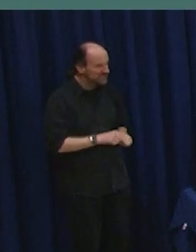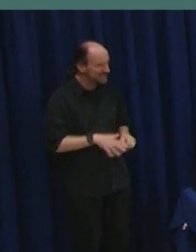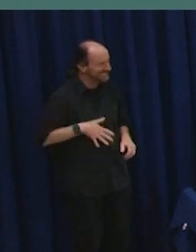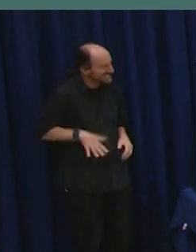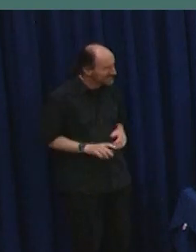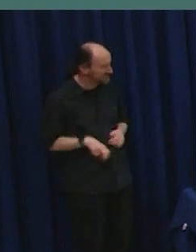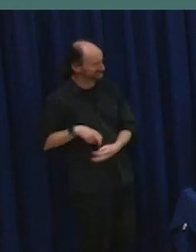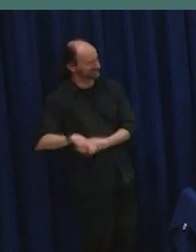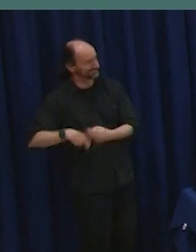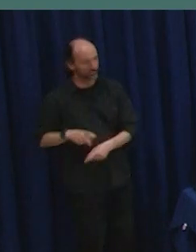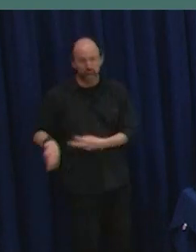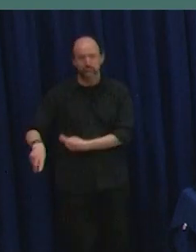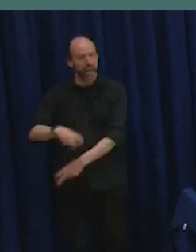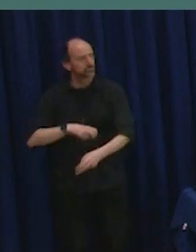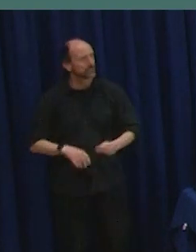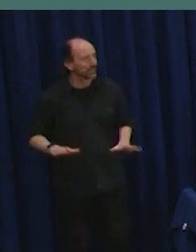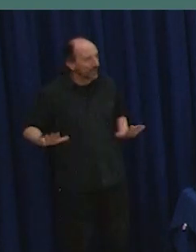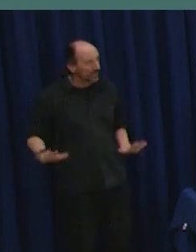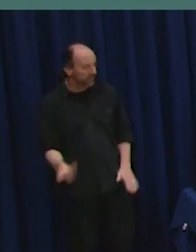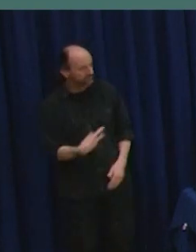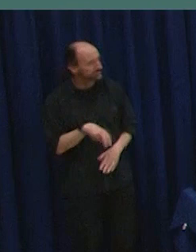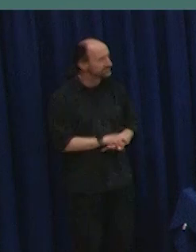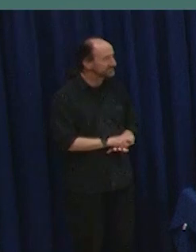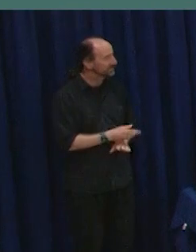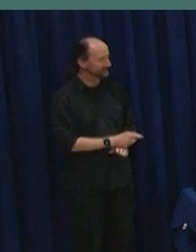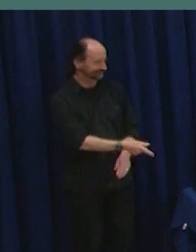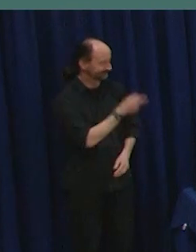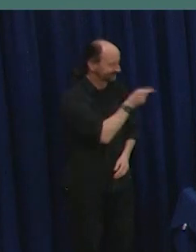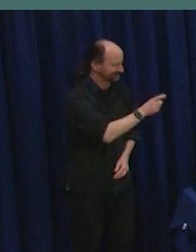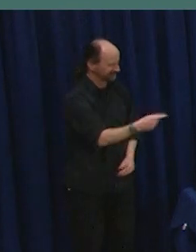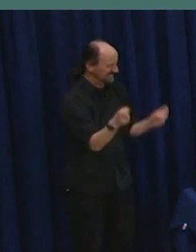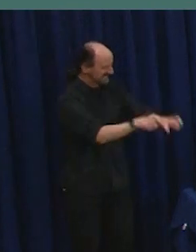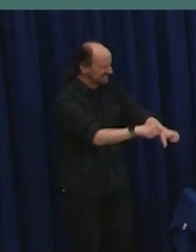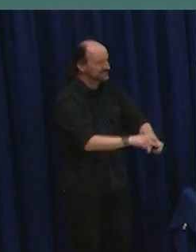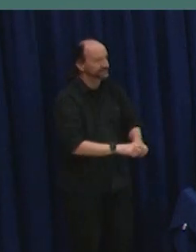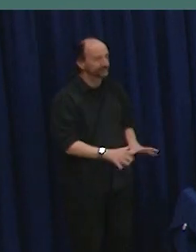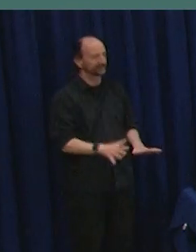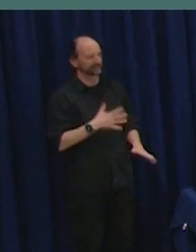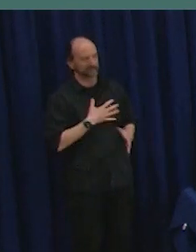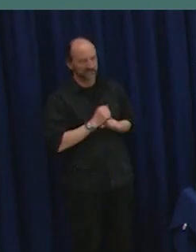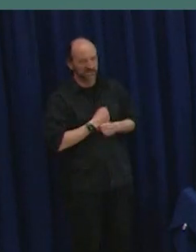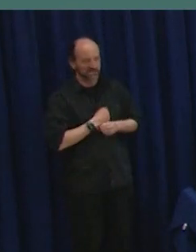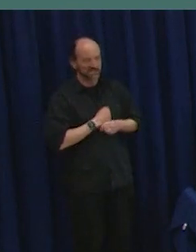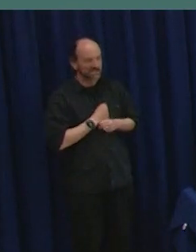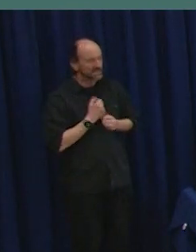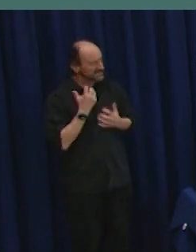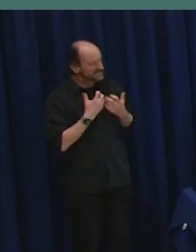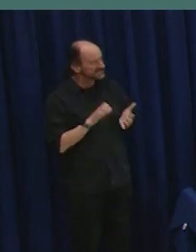and told you're naughty and stupid, okay, it gets to you after a while; and also need to ask about